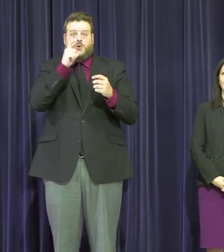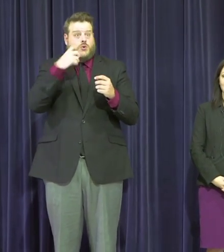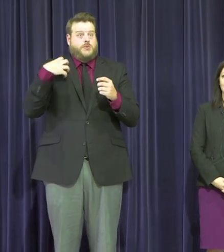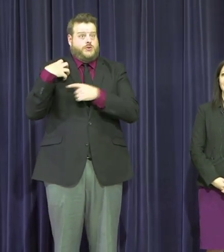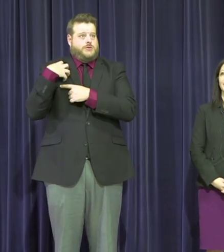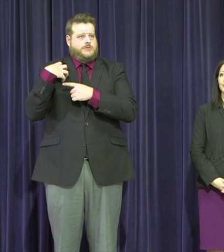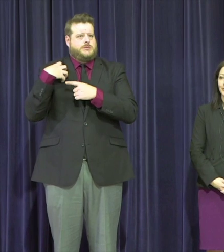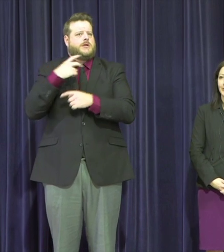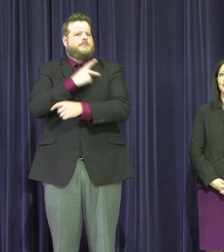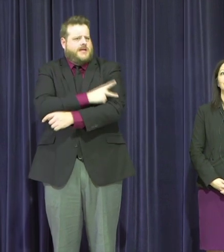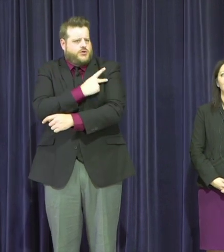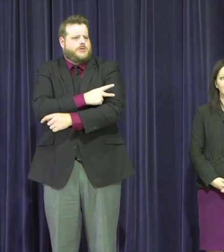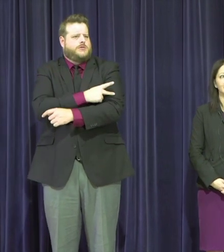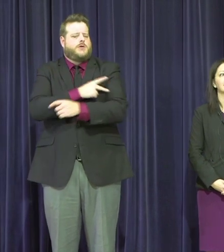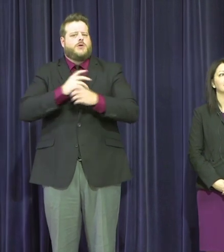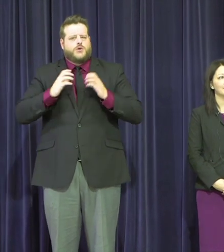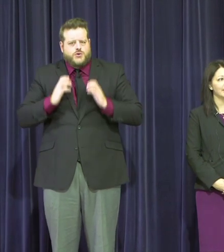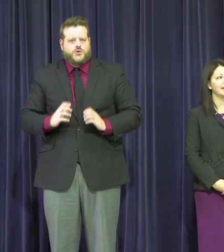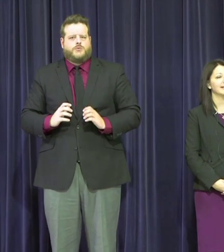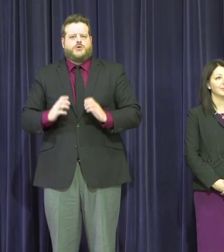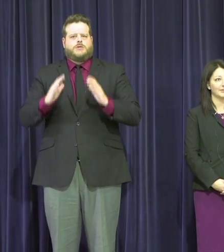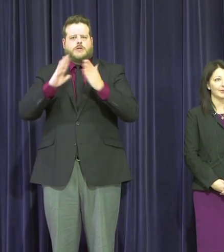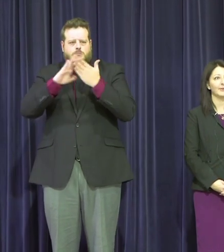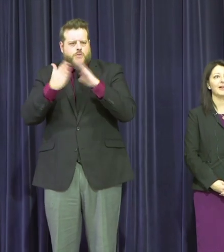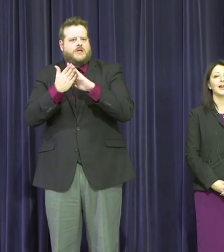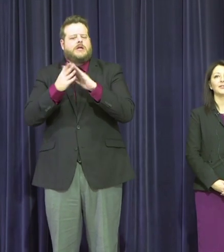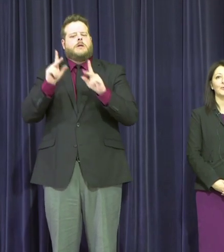The patients, the consumers, the families, the communities that we serve.